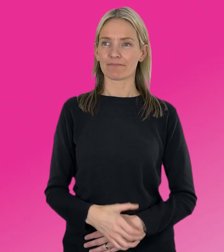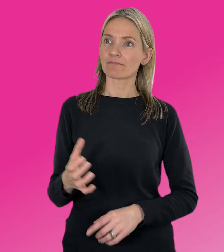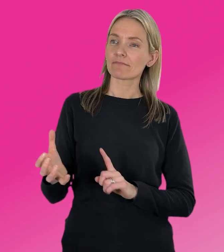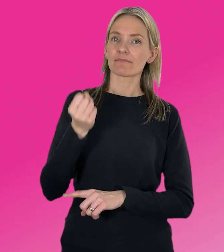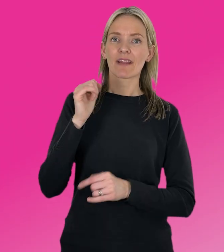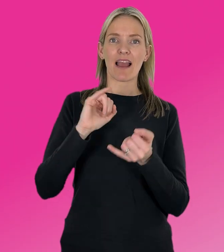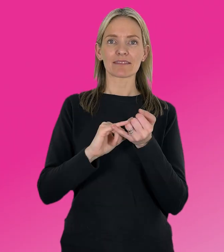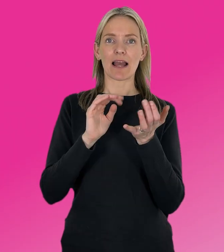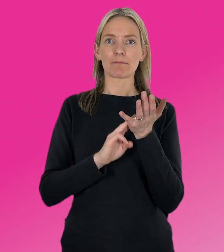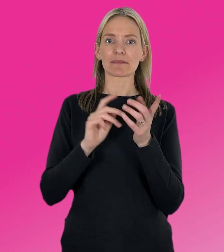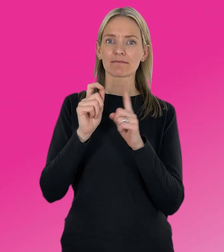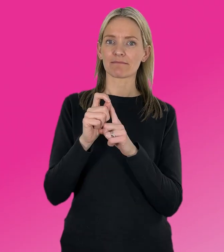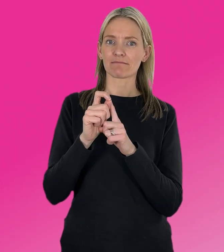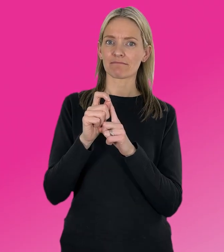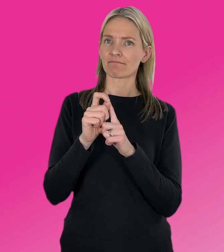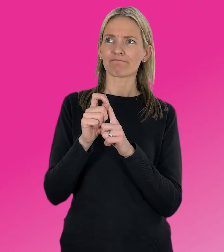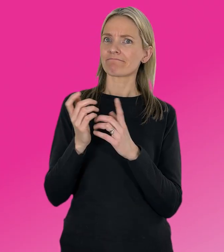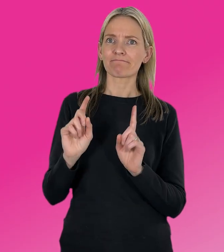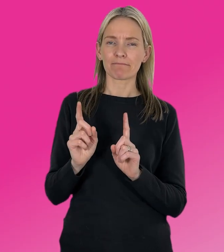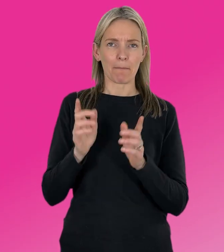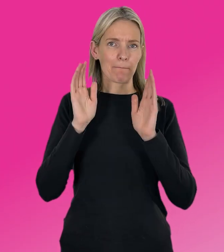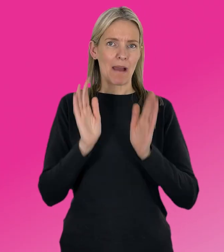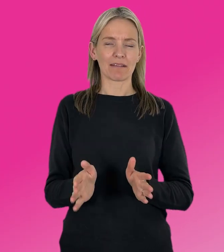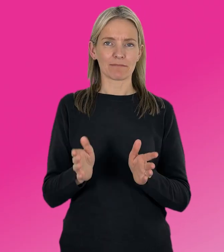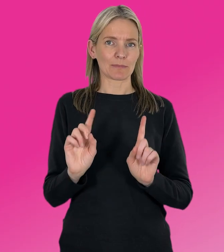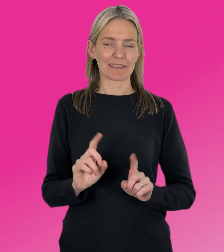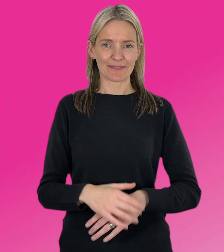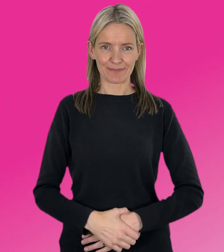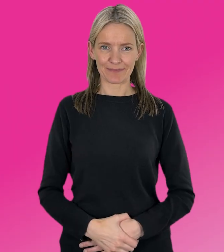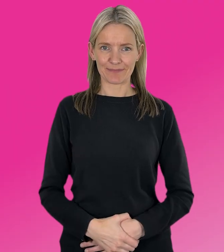To get Statutory Maternity Pay you must: